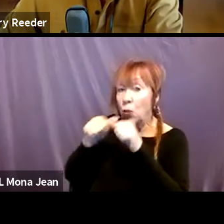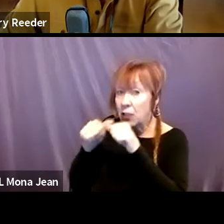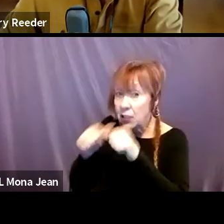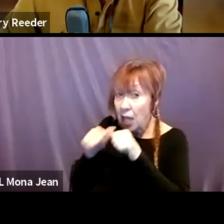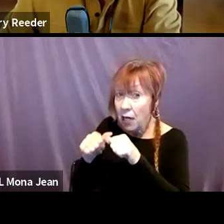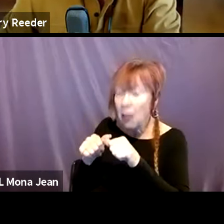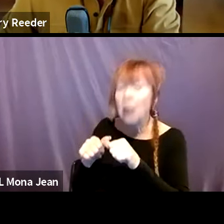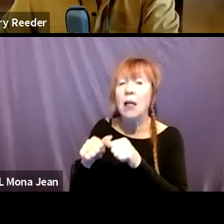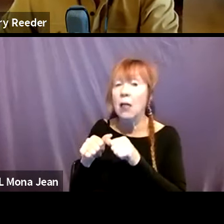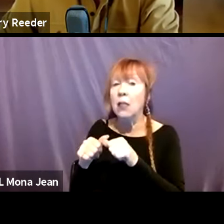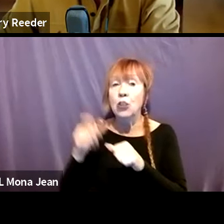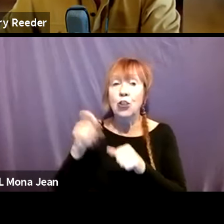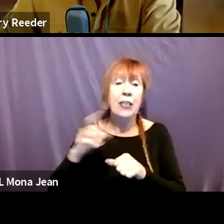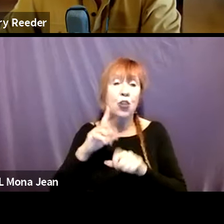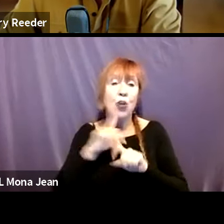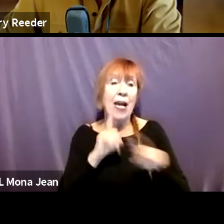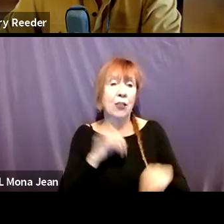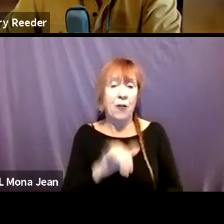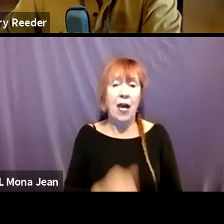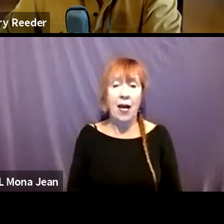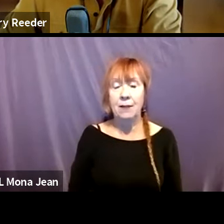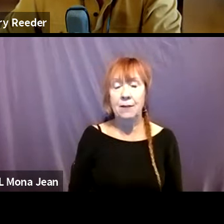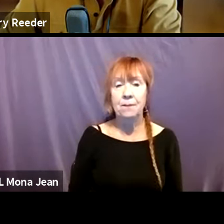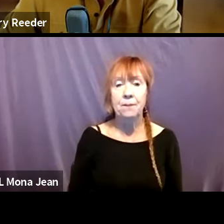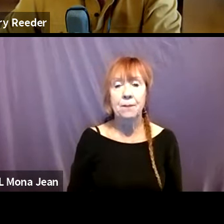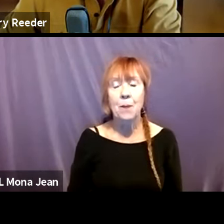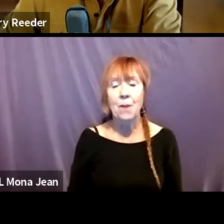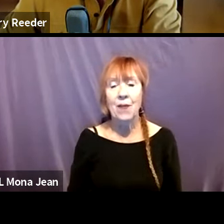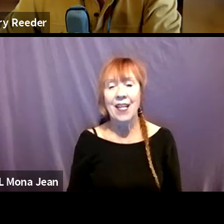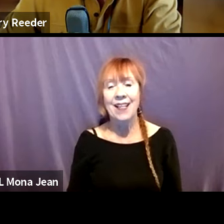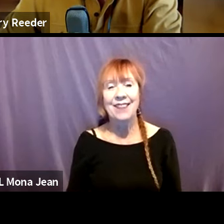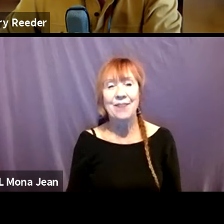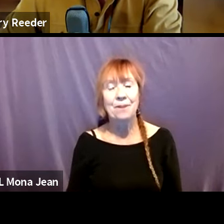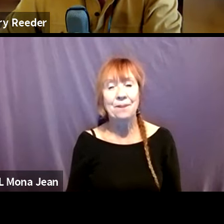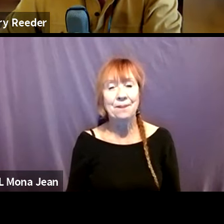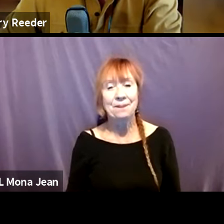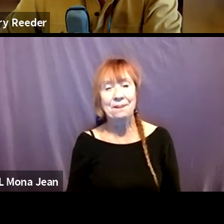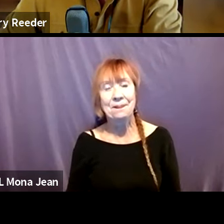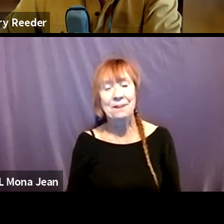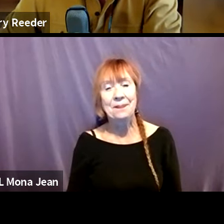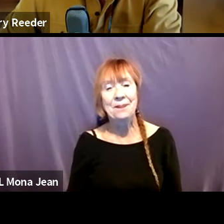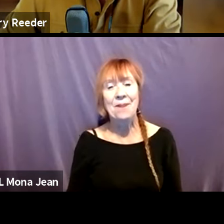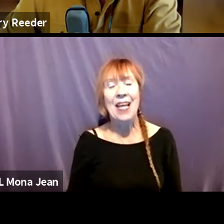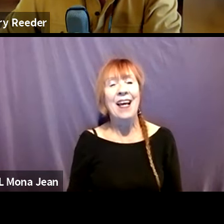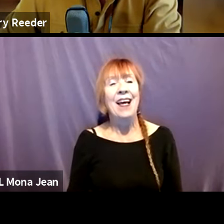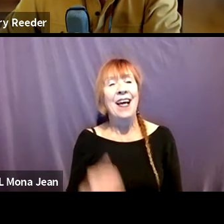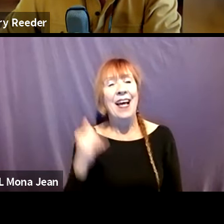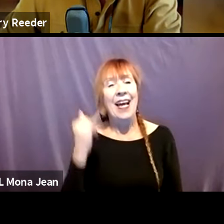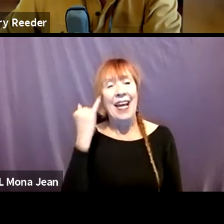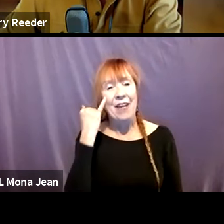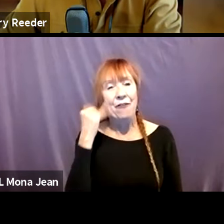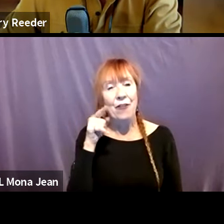Yeah. Like I do think that, if you are really, if you have a very clear vision